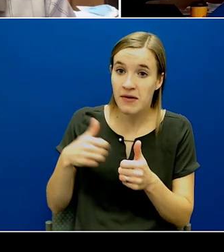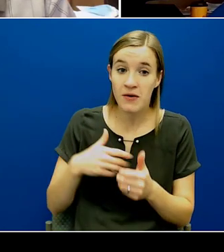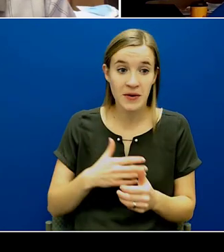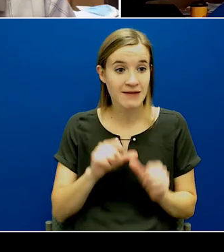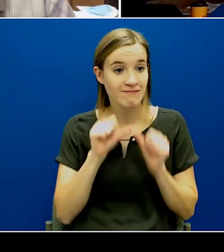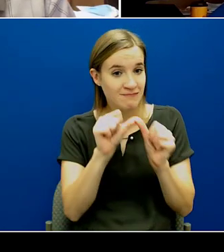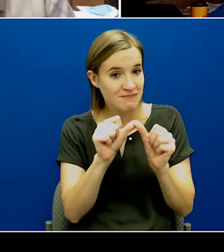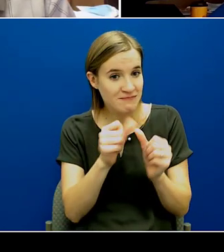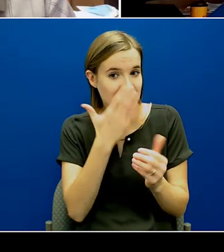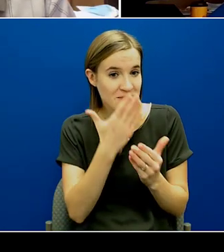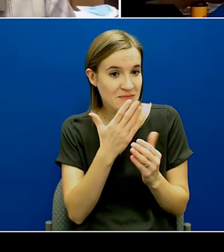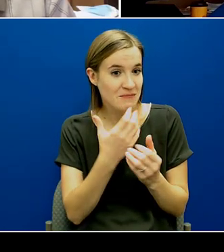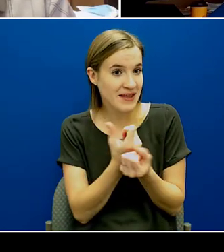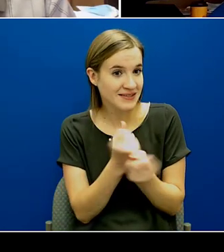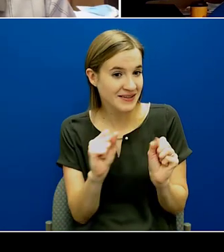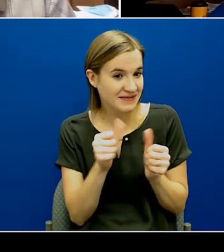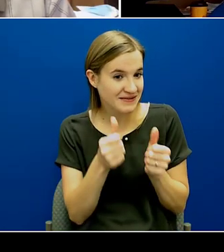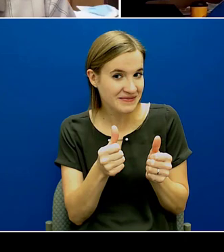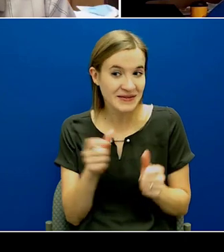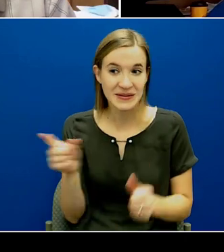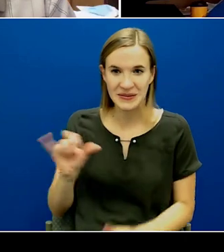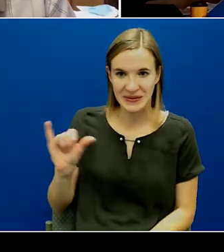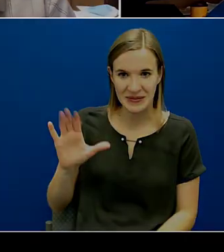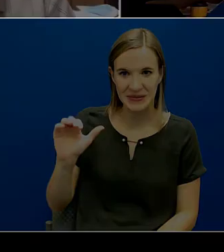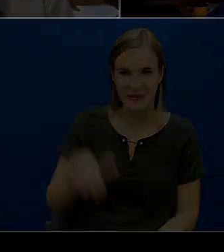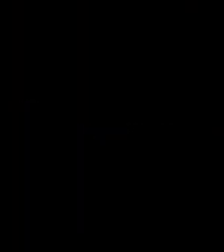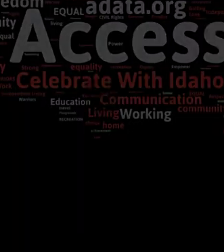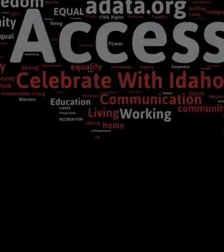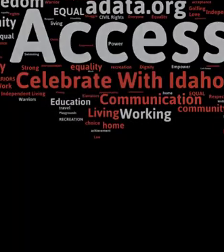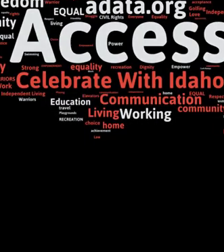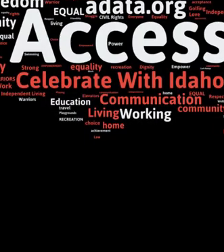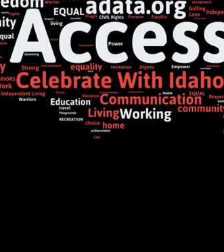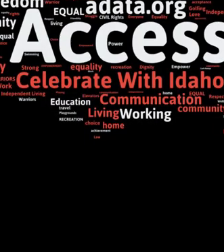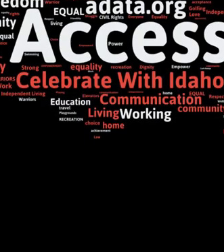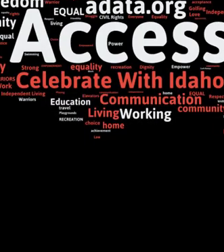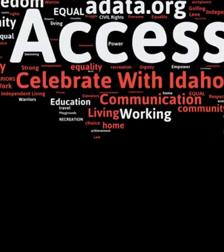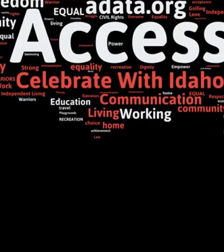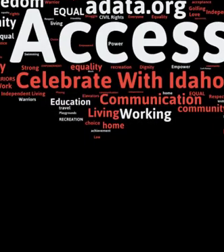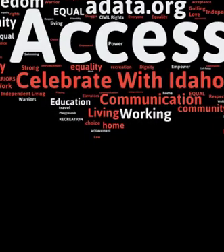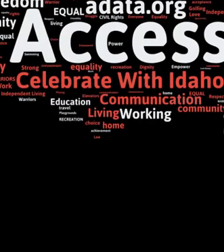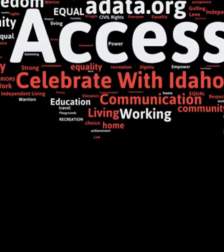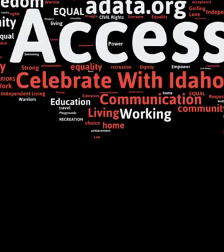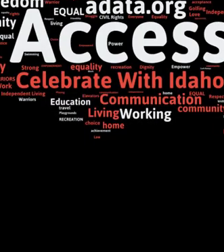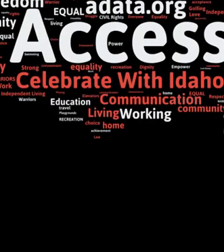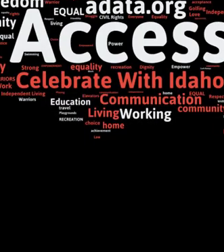Mark: Be well. Melva: Alright, you too. A word collage and the shape of the